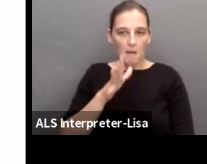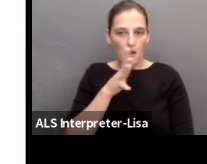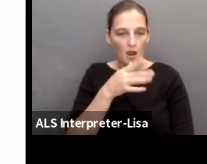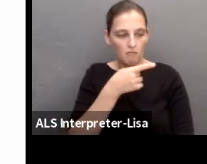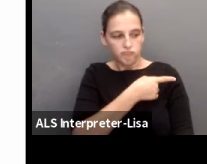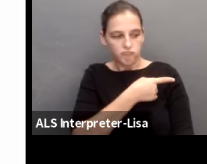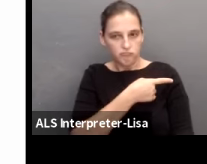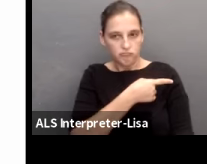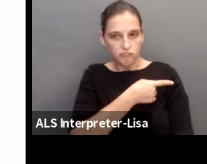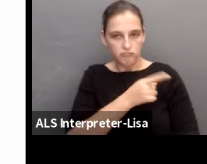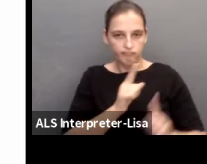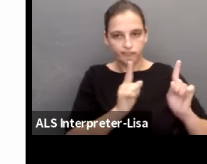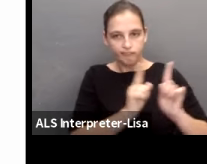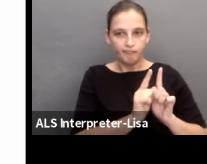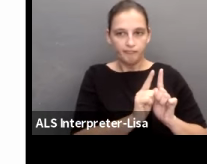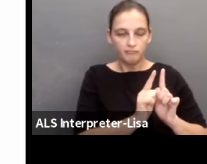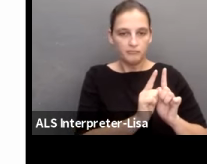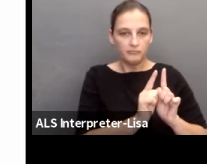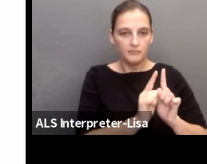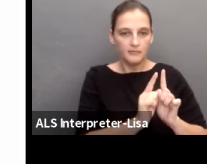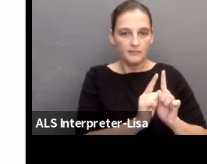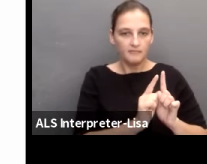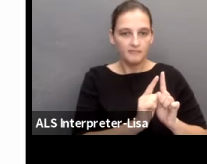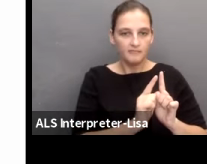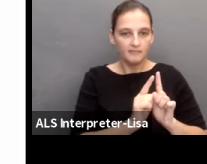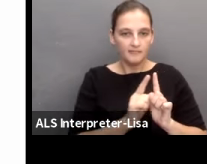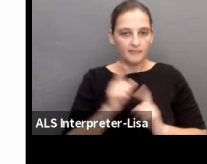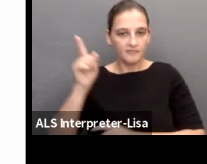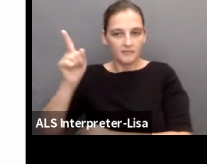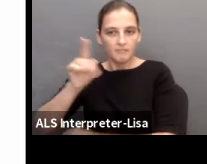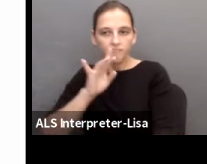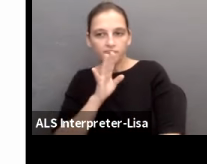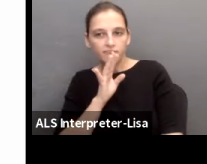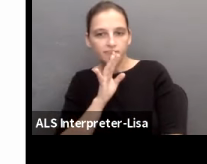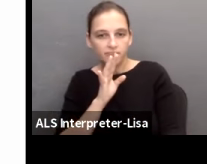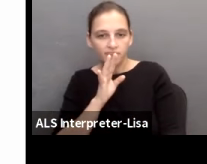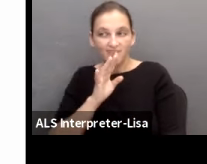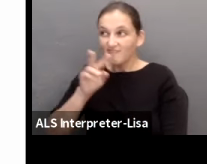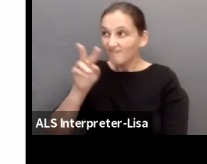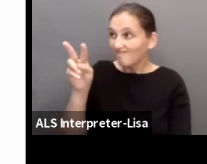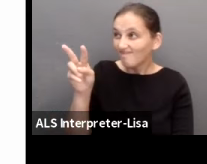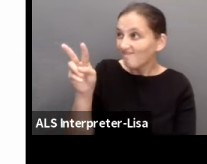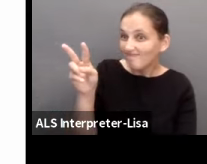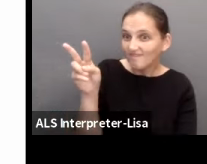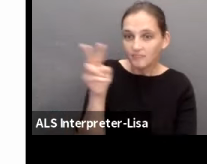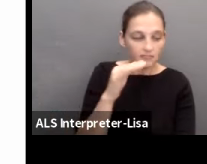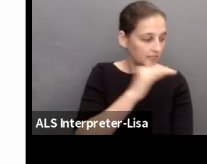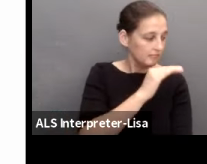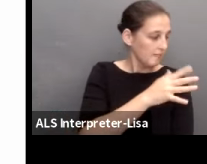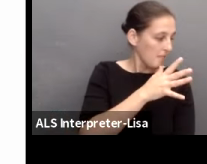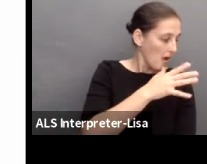when they asked several questions I didn't know the answer, so I looked to mom to help